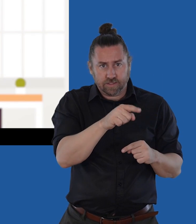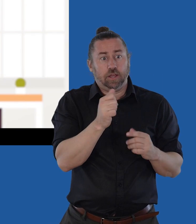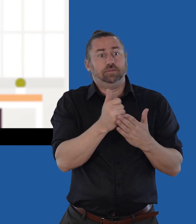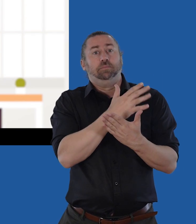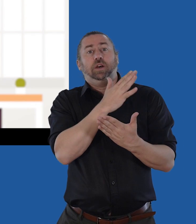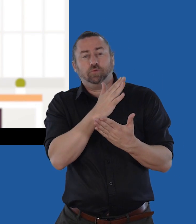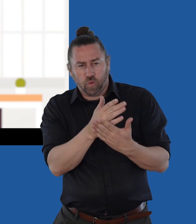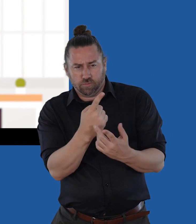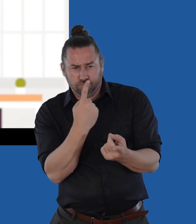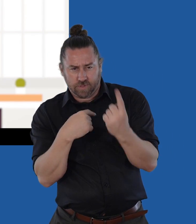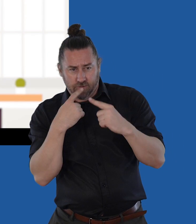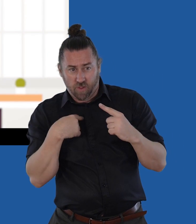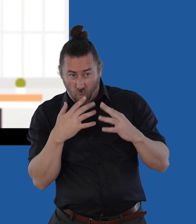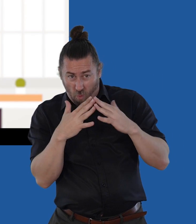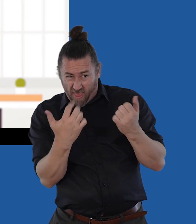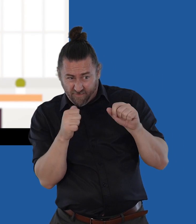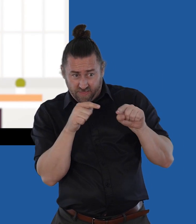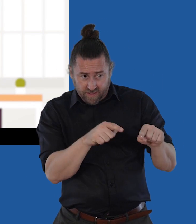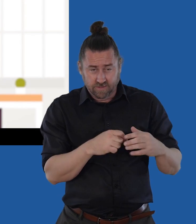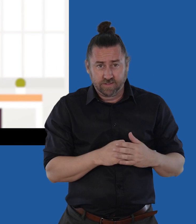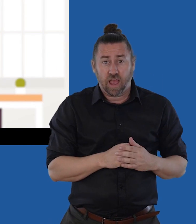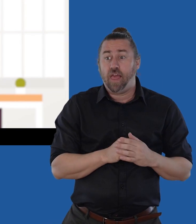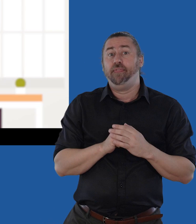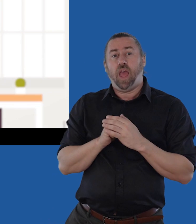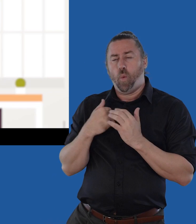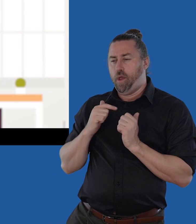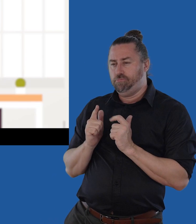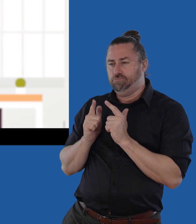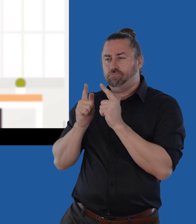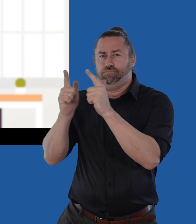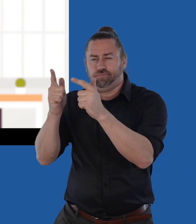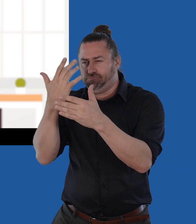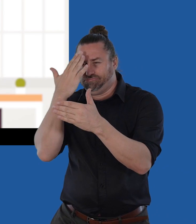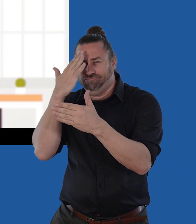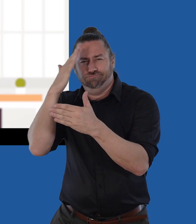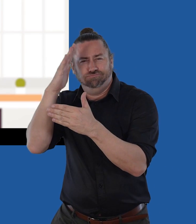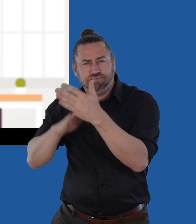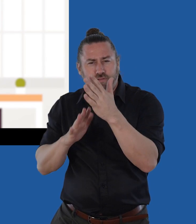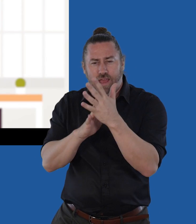Lastly, our team consults with industry experts, and partners, throughout our advisory boards.